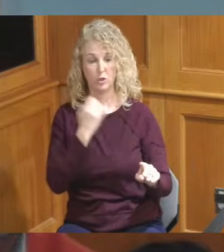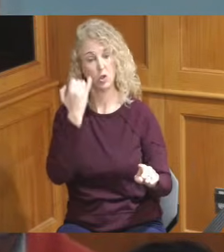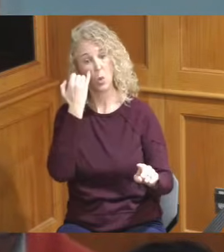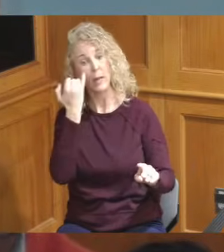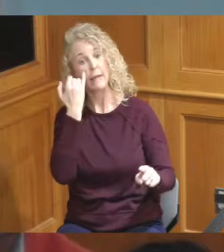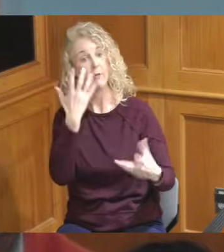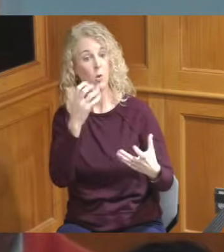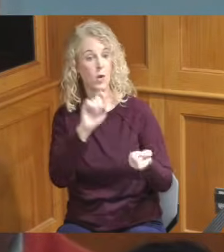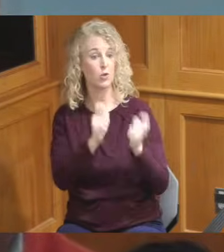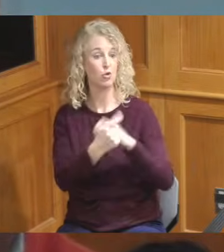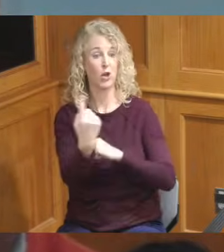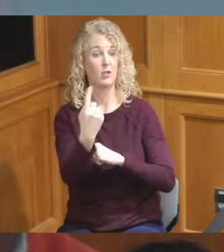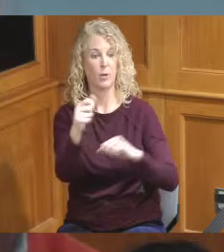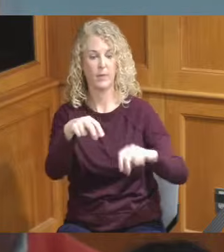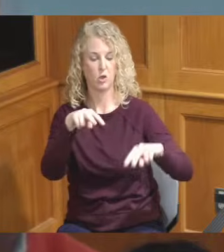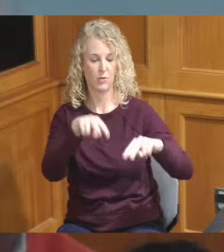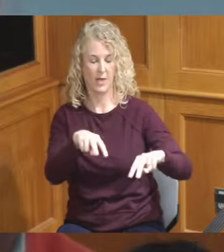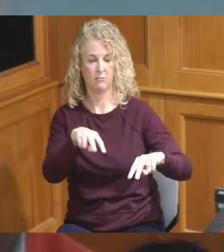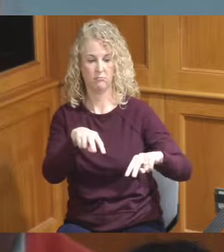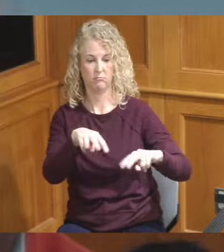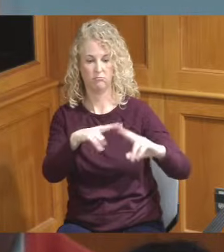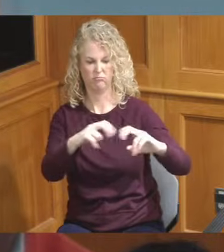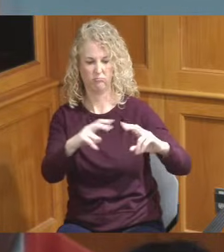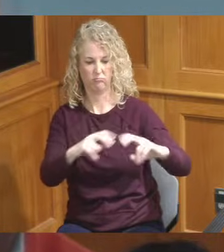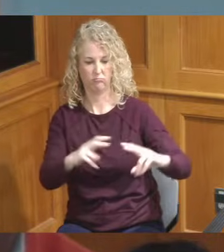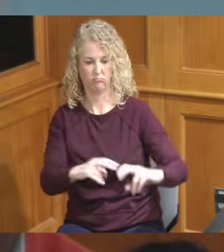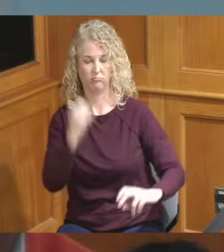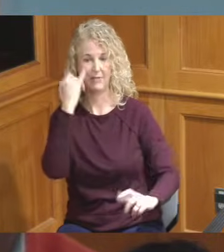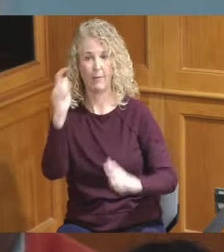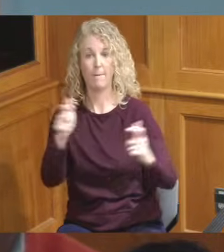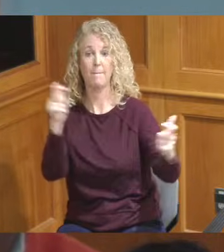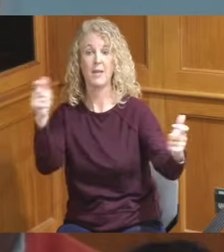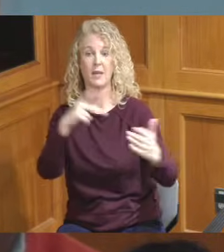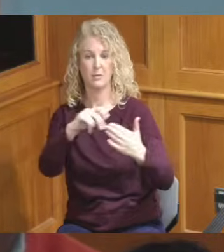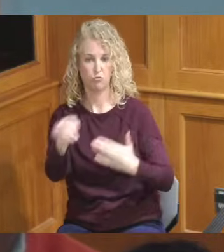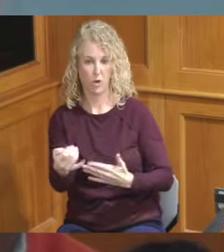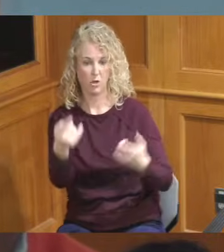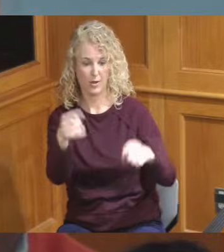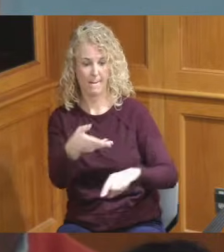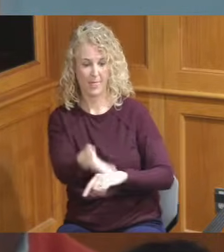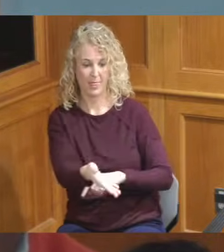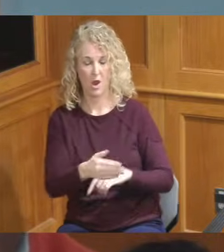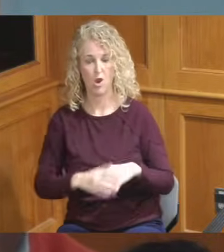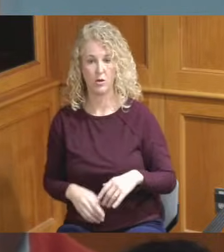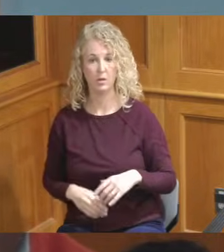to utilize going forward for any of the the major projects that happen to take place out of the